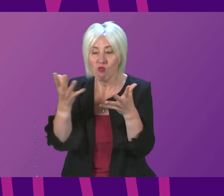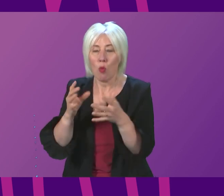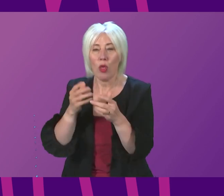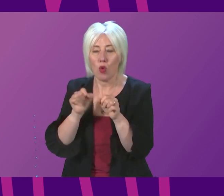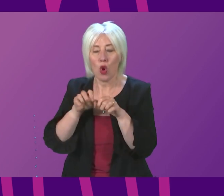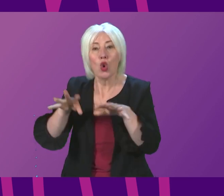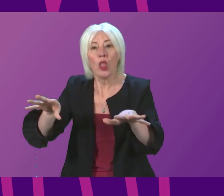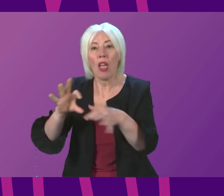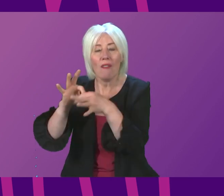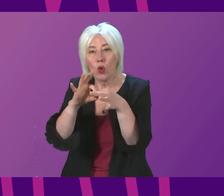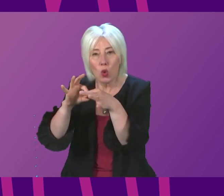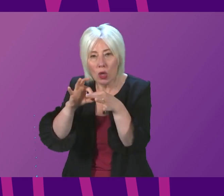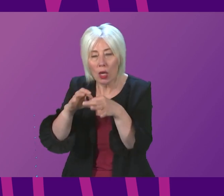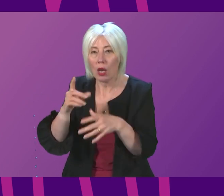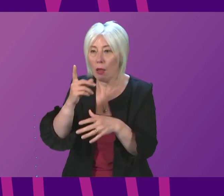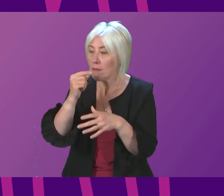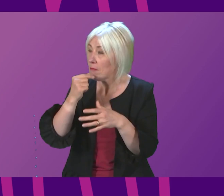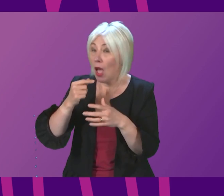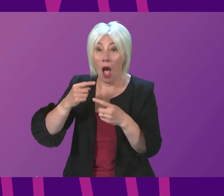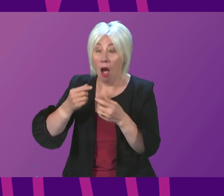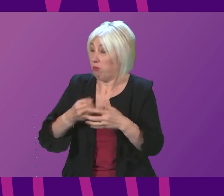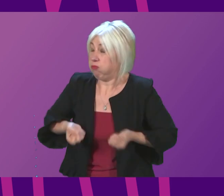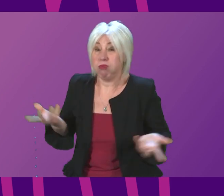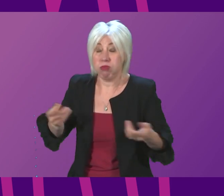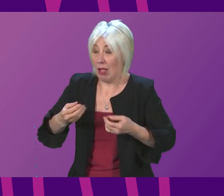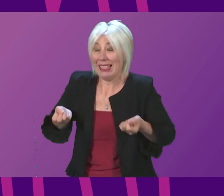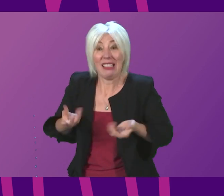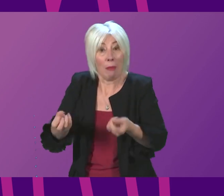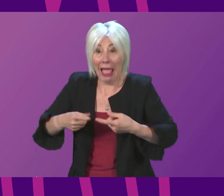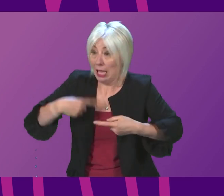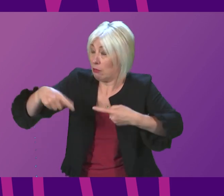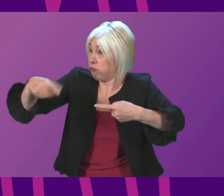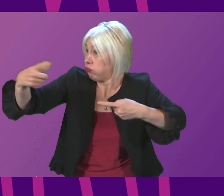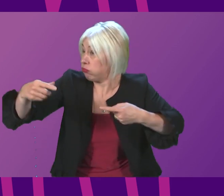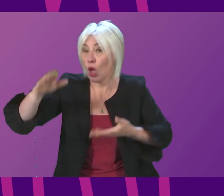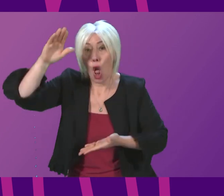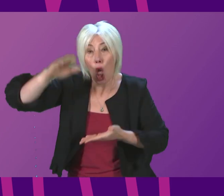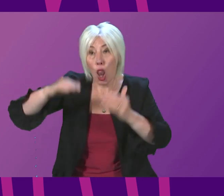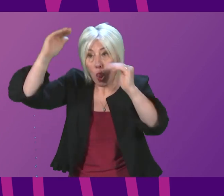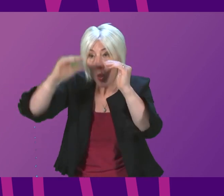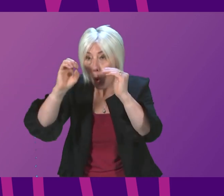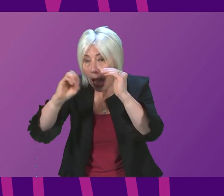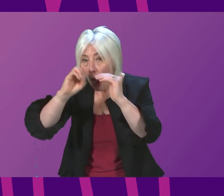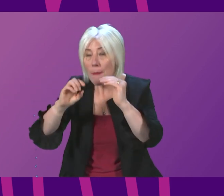That offers the potential of virtually unlimited supplies of safe, low-carbon, low-radiation energy.